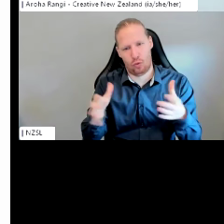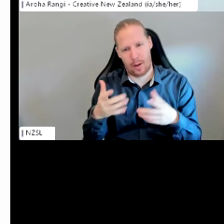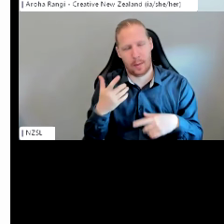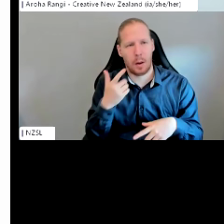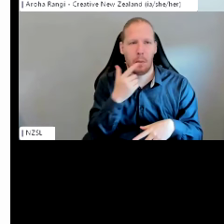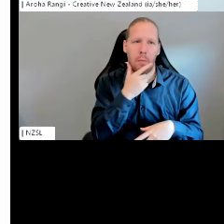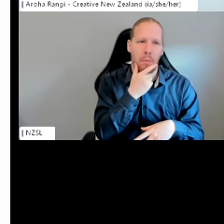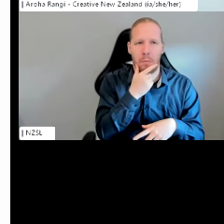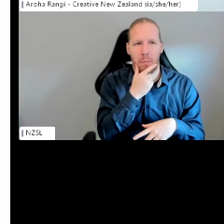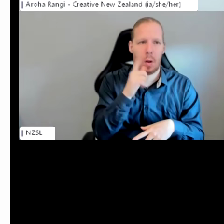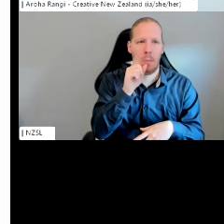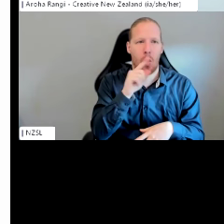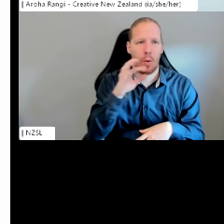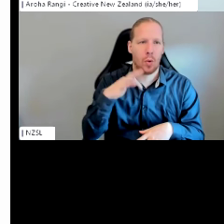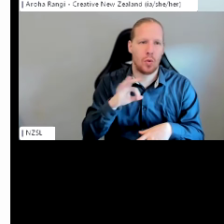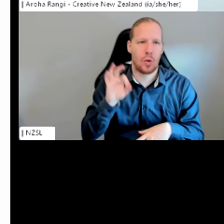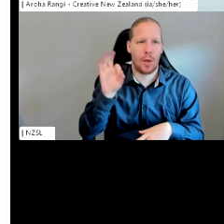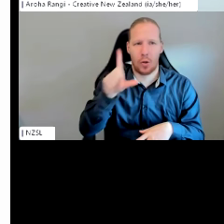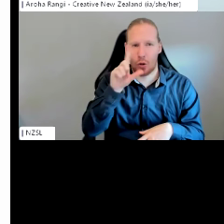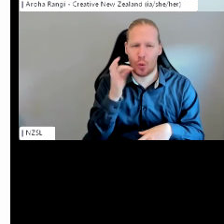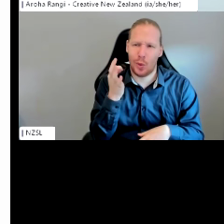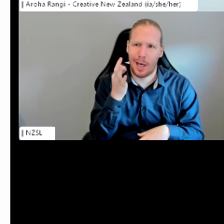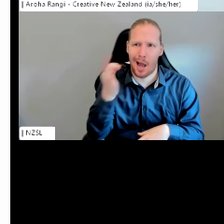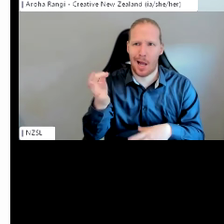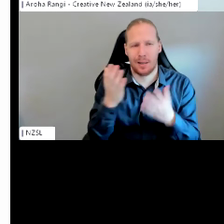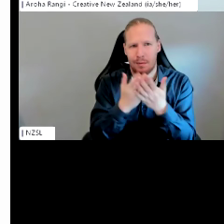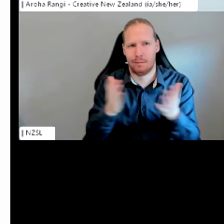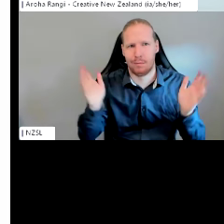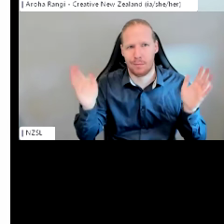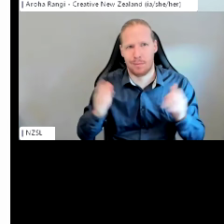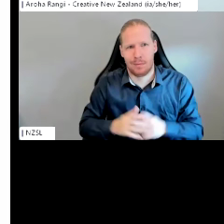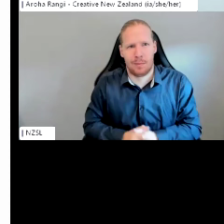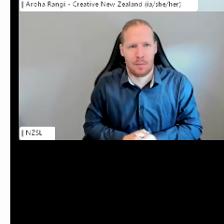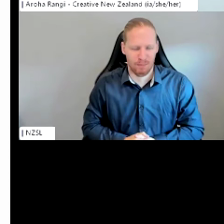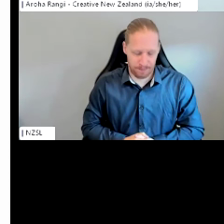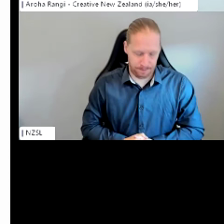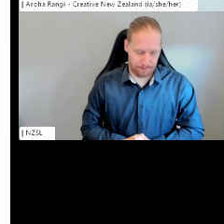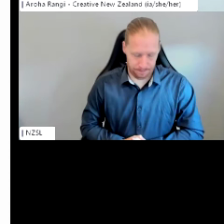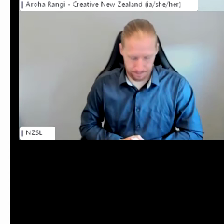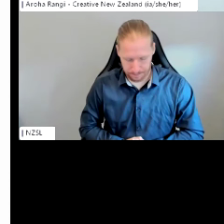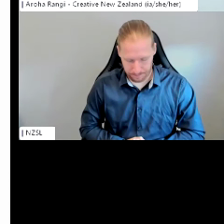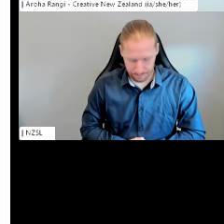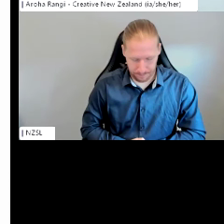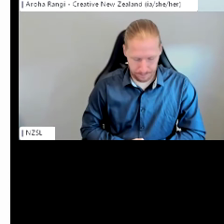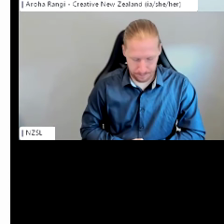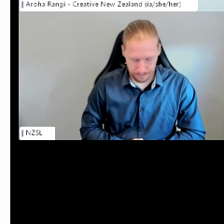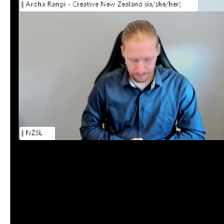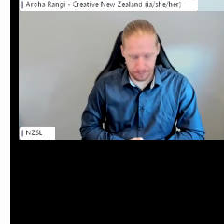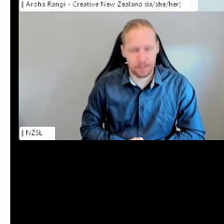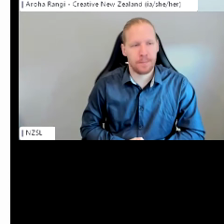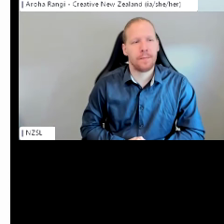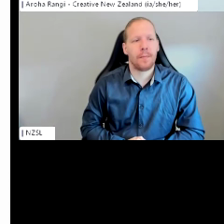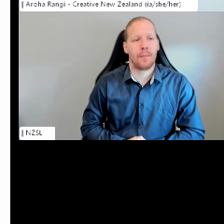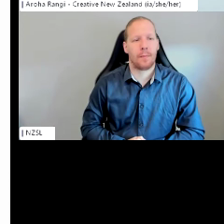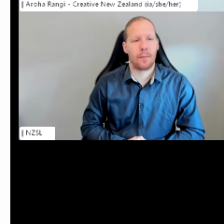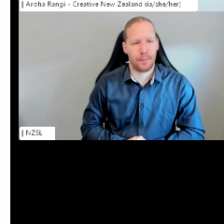of your in some of the ways of asking people. Um it's also interesting having said that it's it's